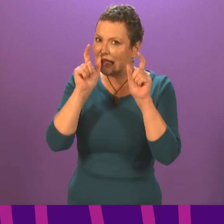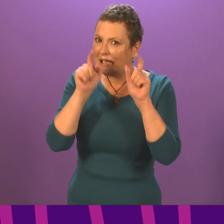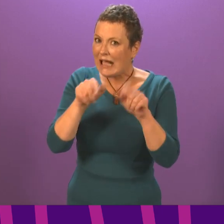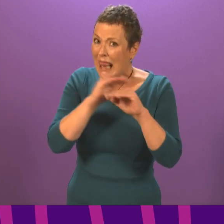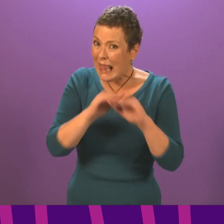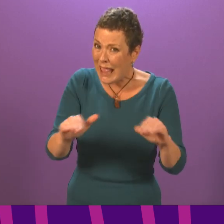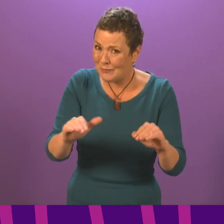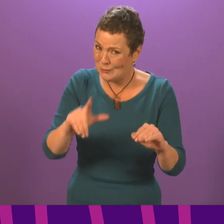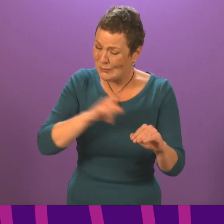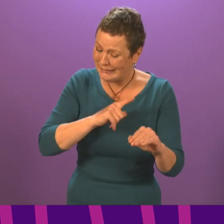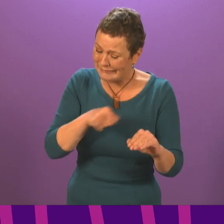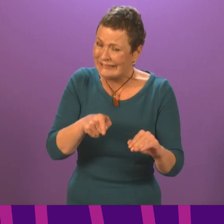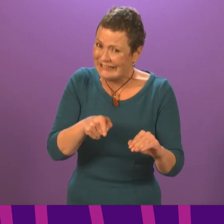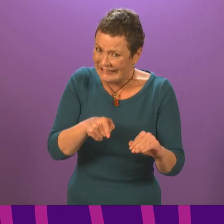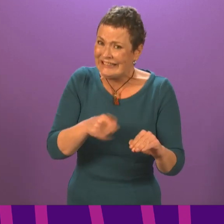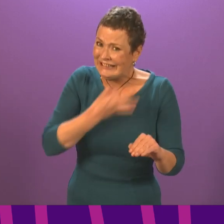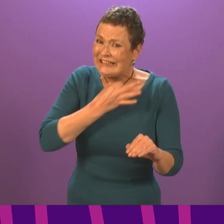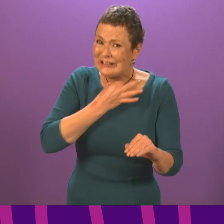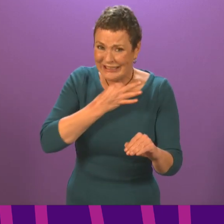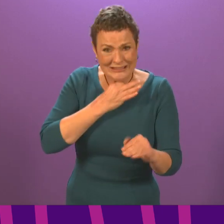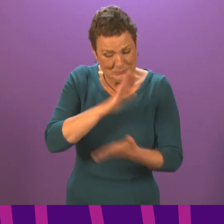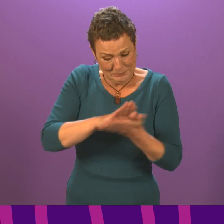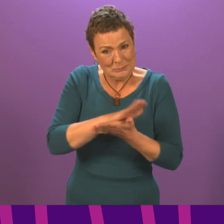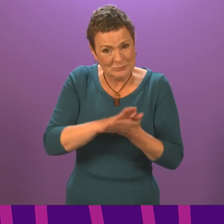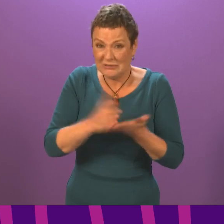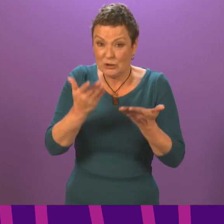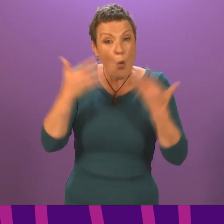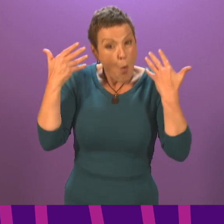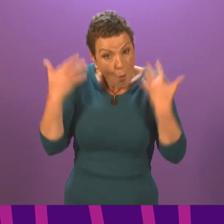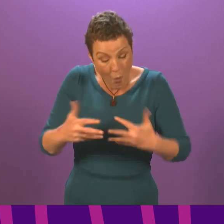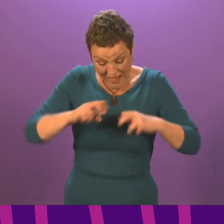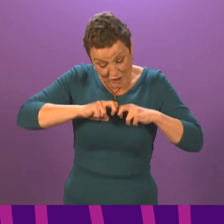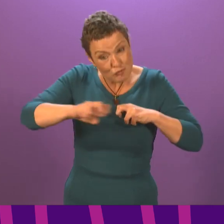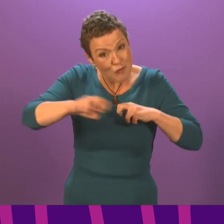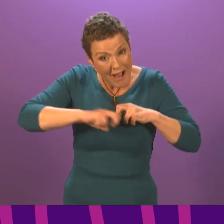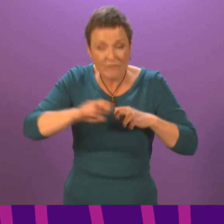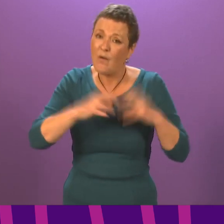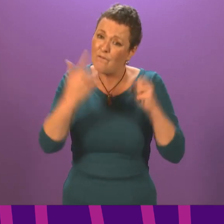Grahame is absolutely right to say that it applies to the essential travel restrictions that remain in place.